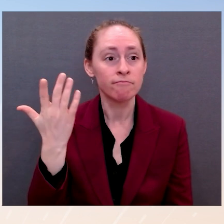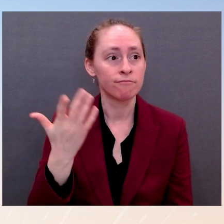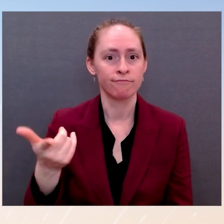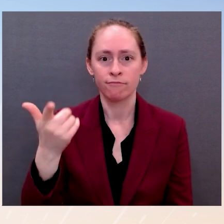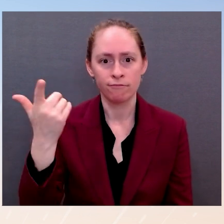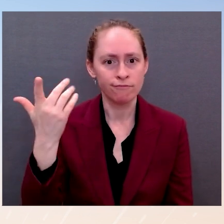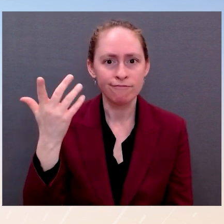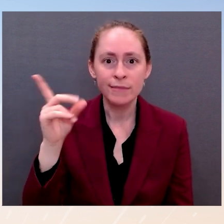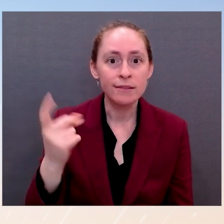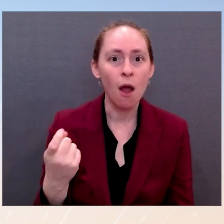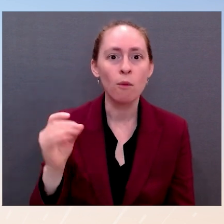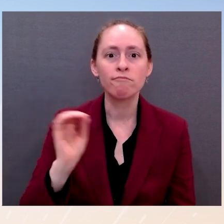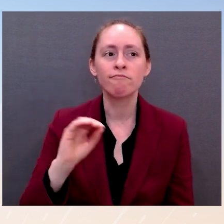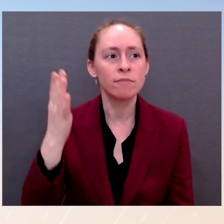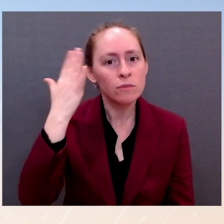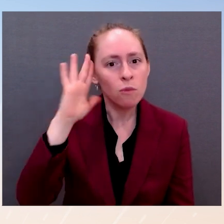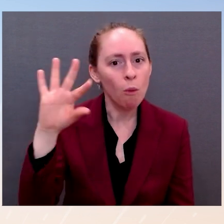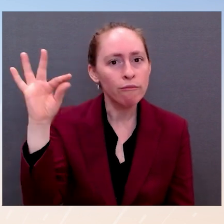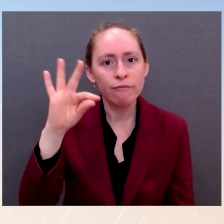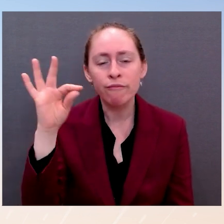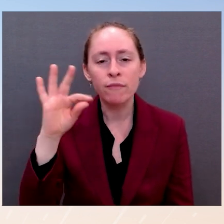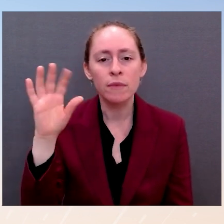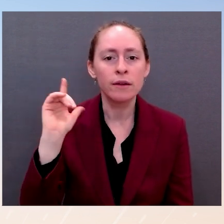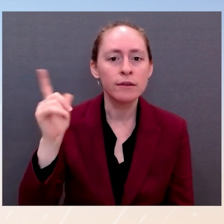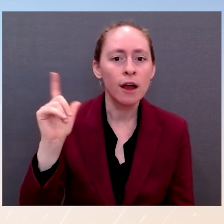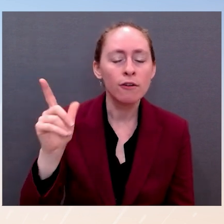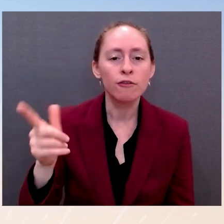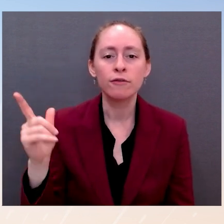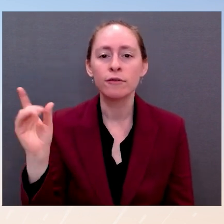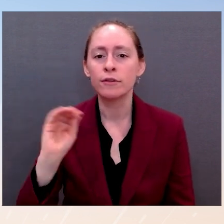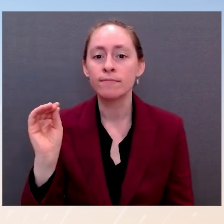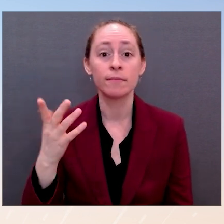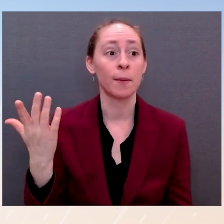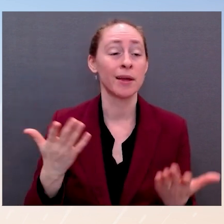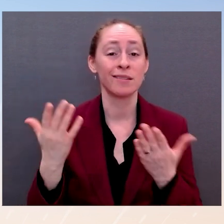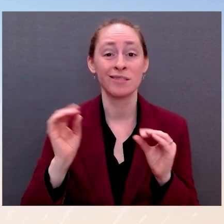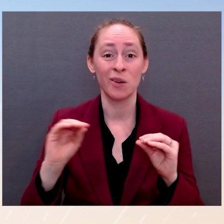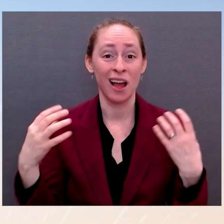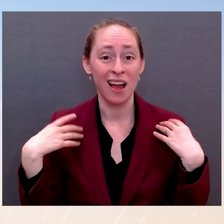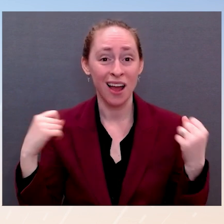and access to care and access to insurance coverage.